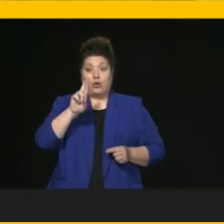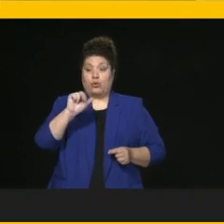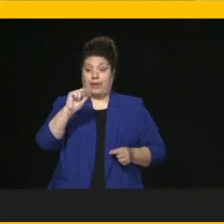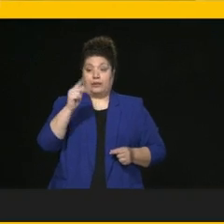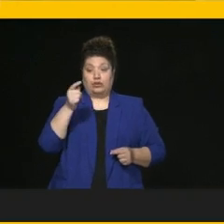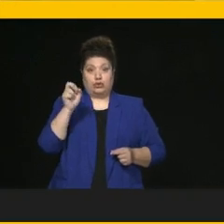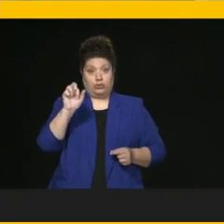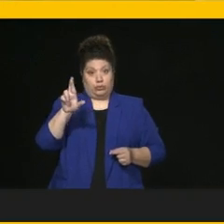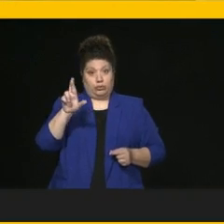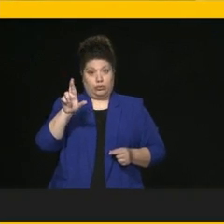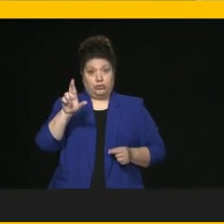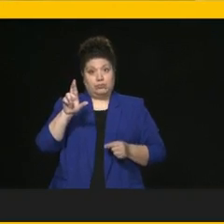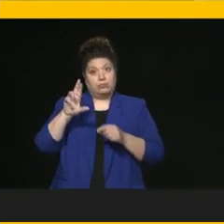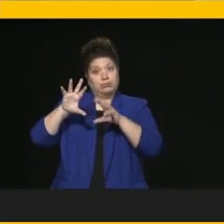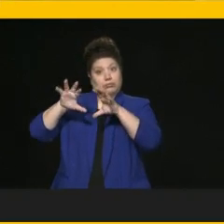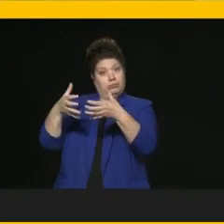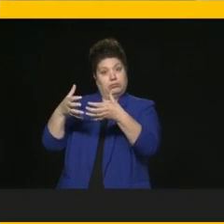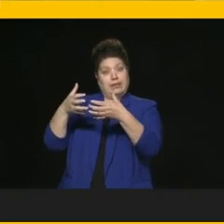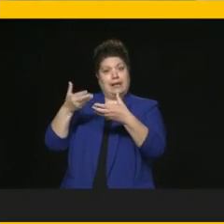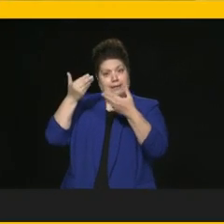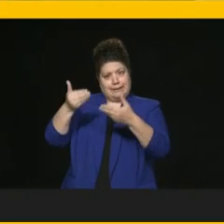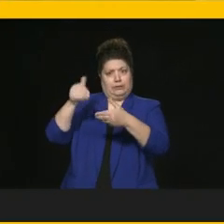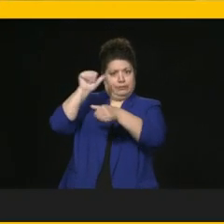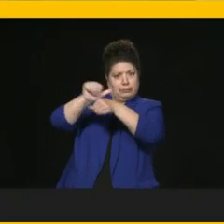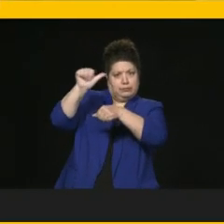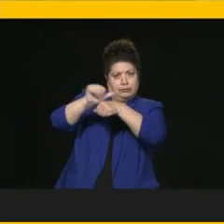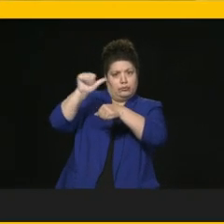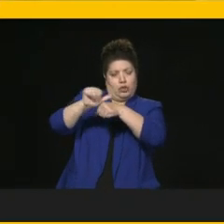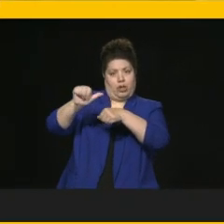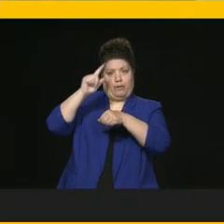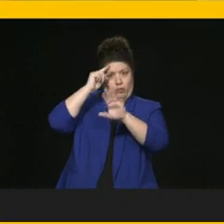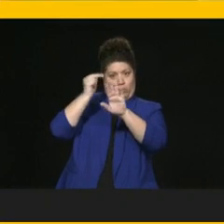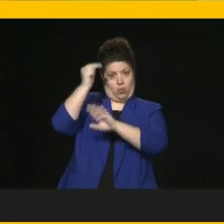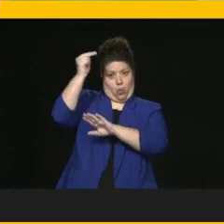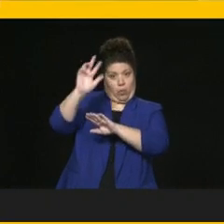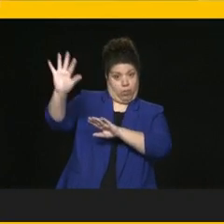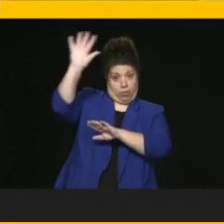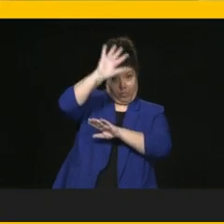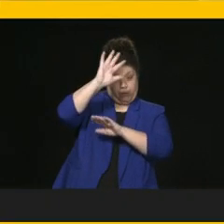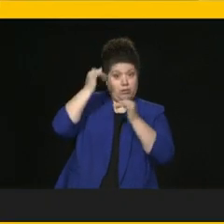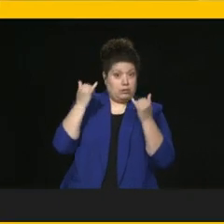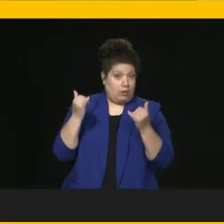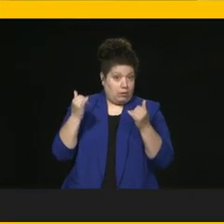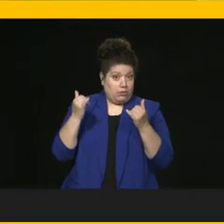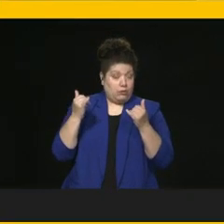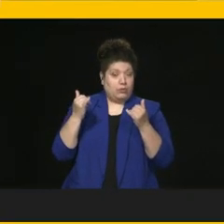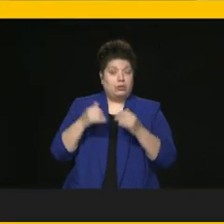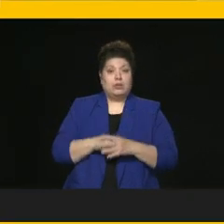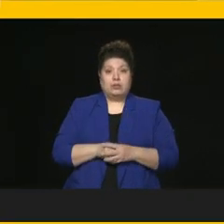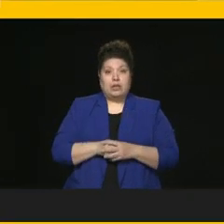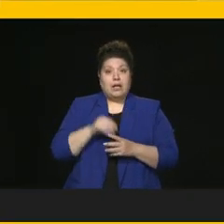TODAY THAT THE RANGERS ARE HARD